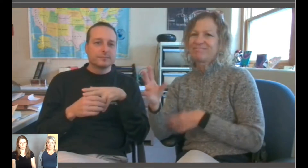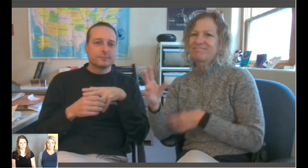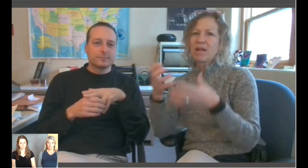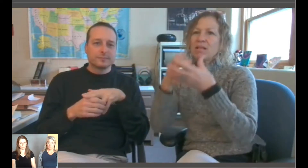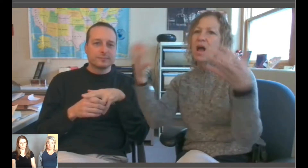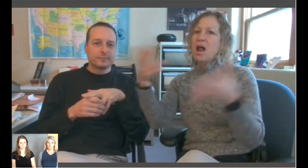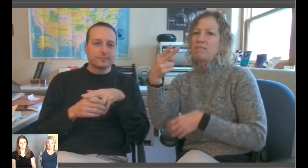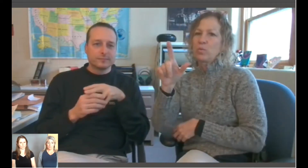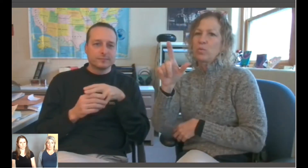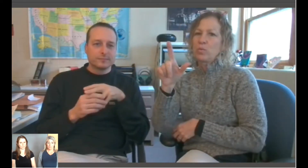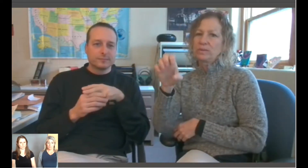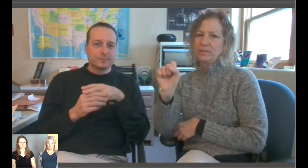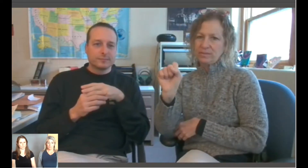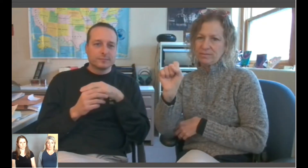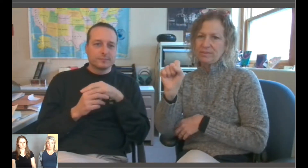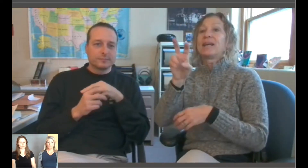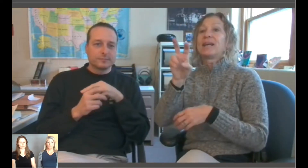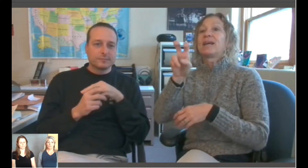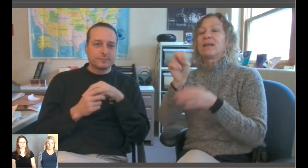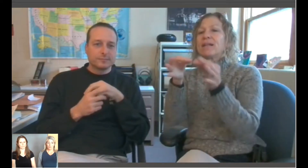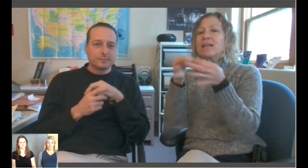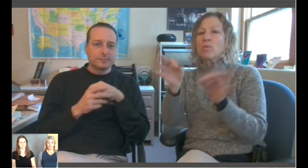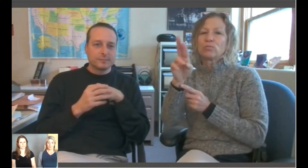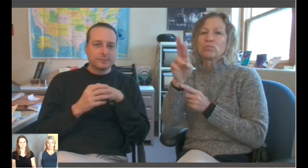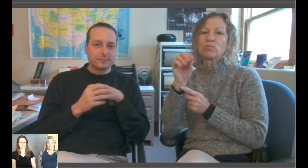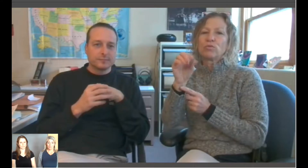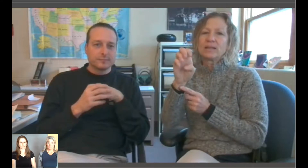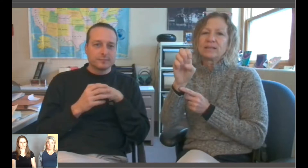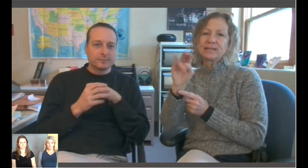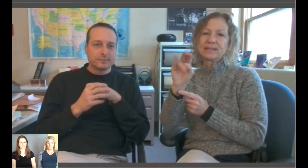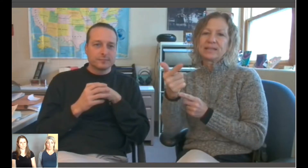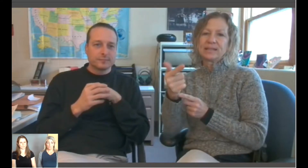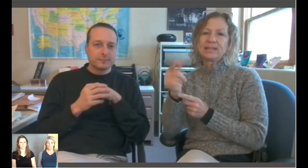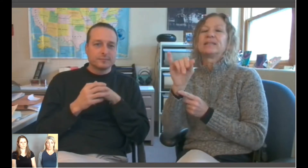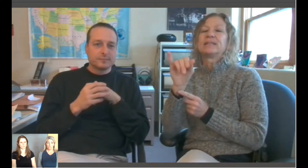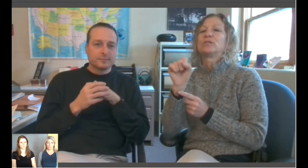If they reach the age of 7 they miss out on a lot because their visual language processing